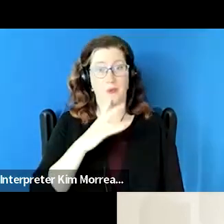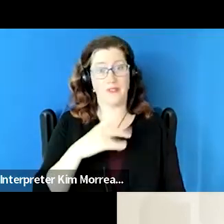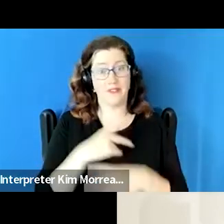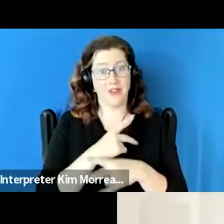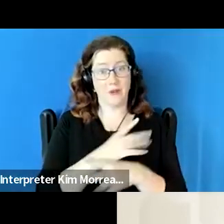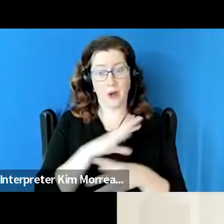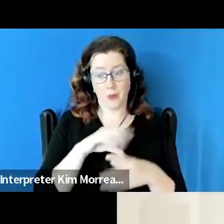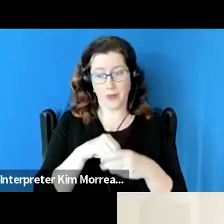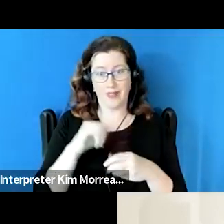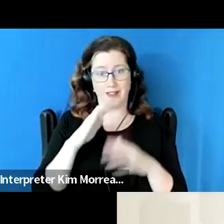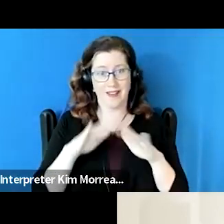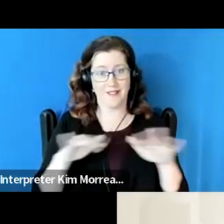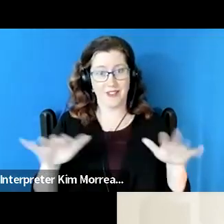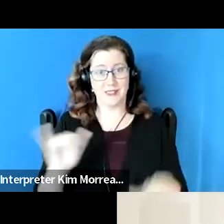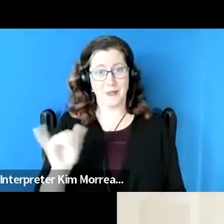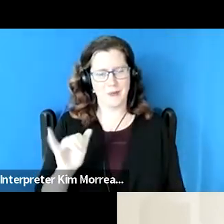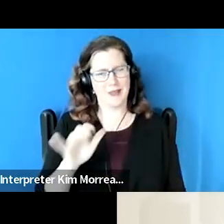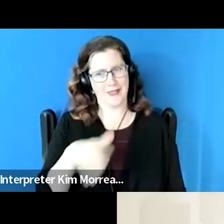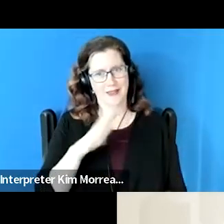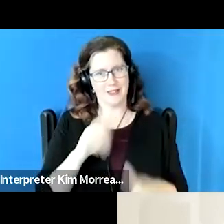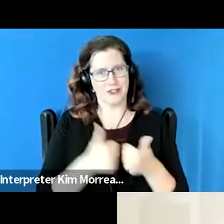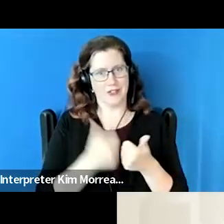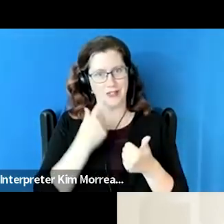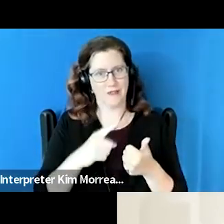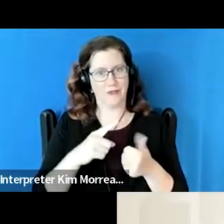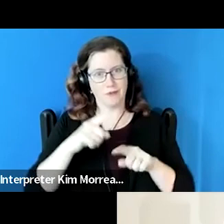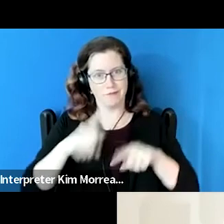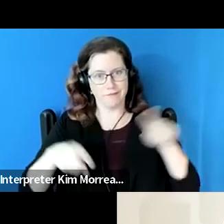I mean, that's also the challenge of like different work hours when you wanna have an equitable